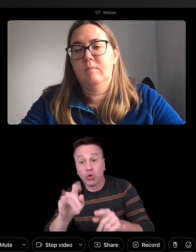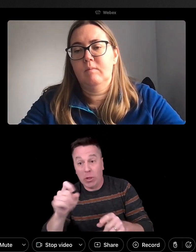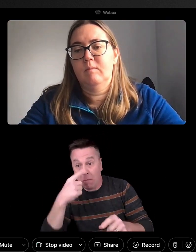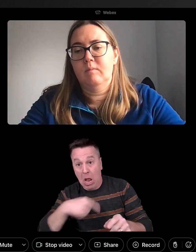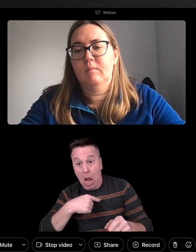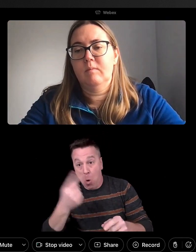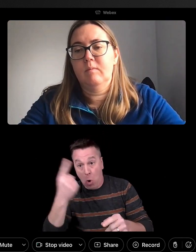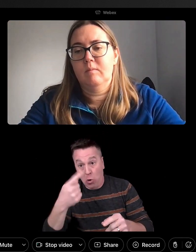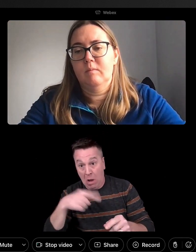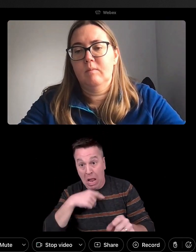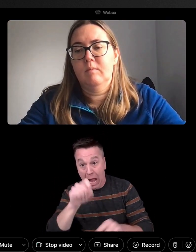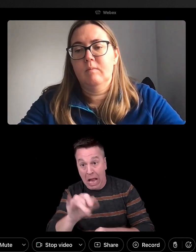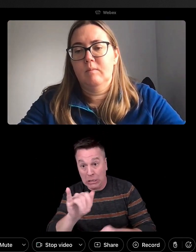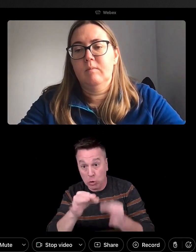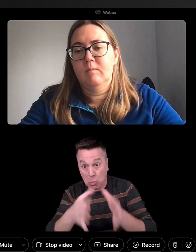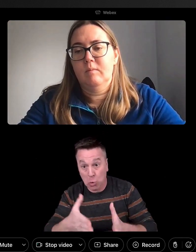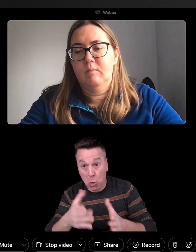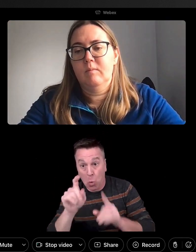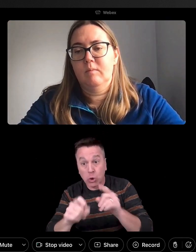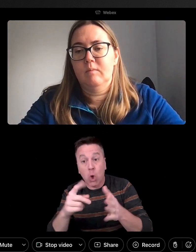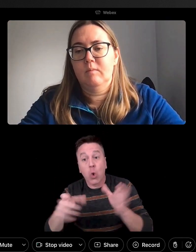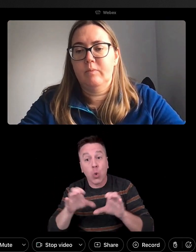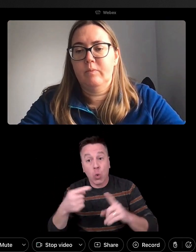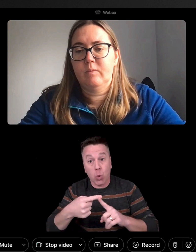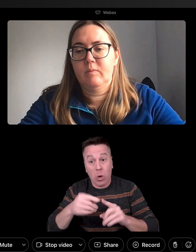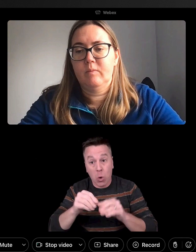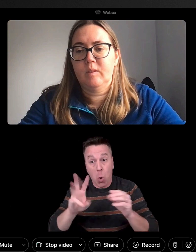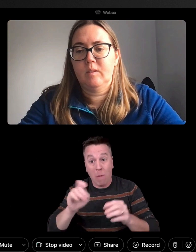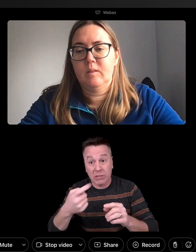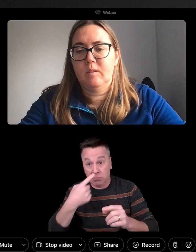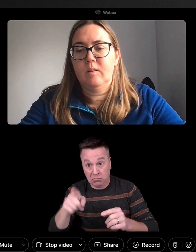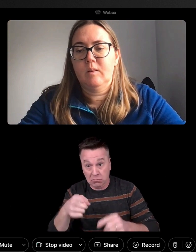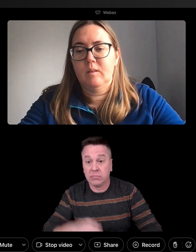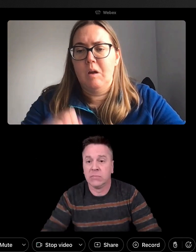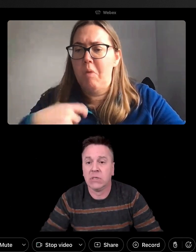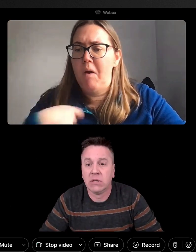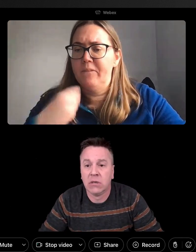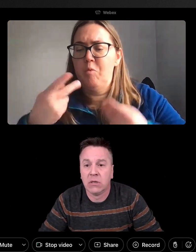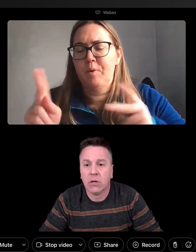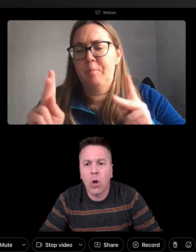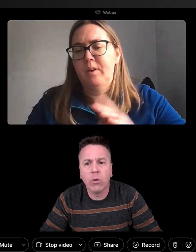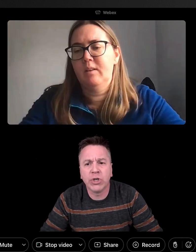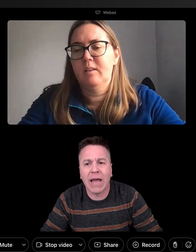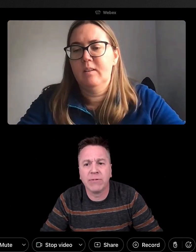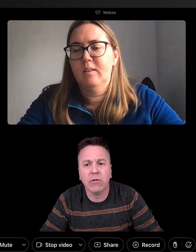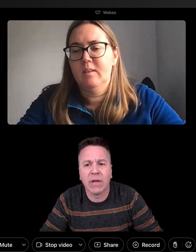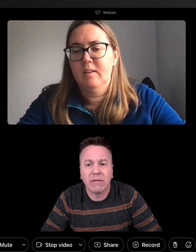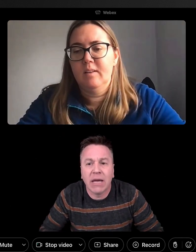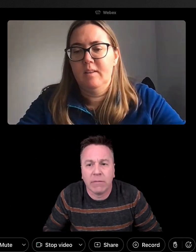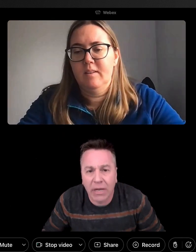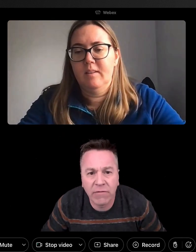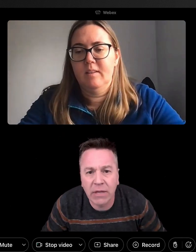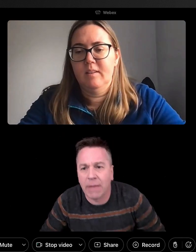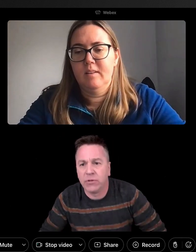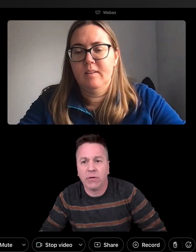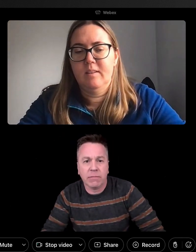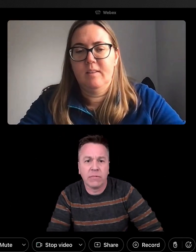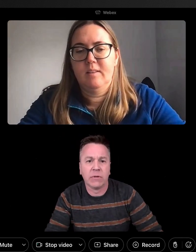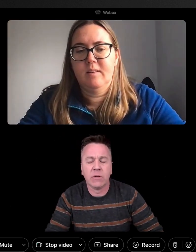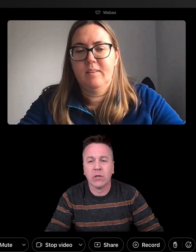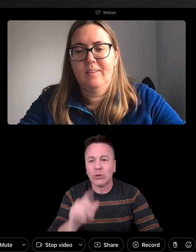if we can ask Andy what he does when he's in the Webex. JK: Oh, sure absolutely